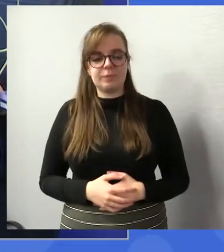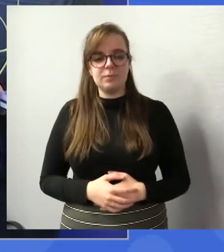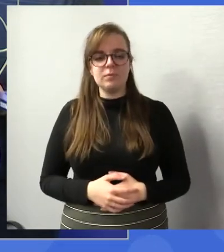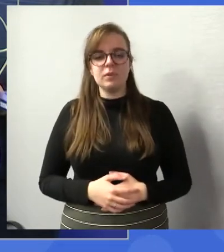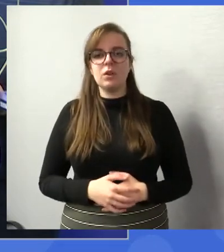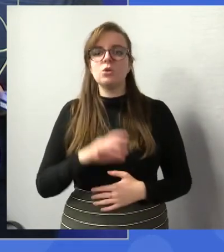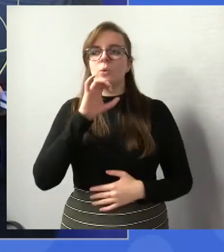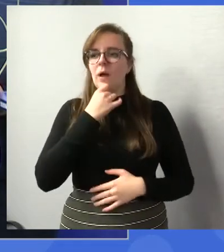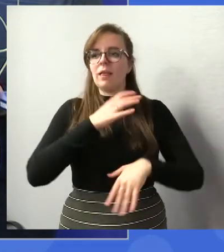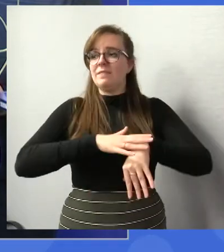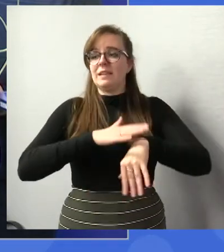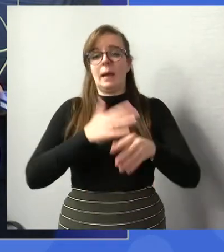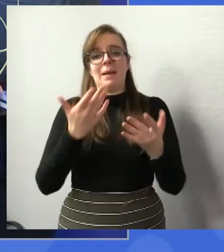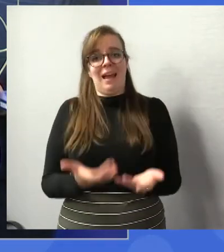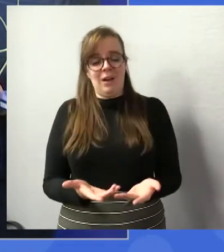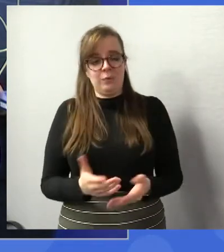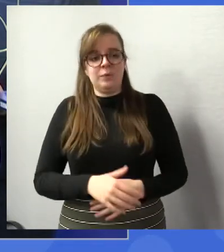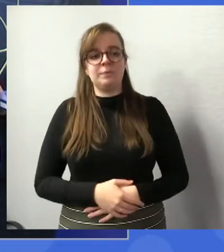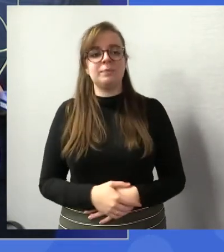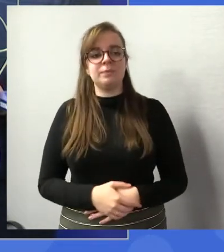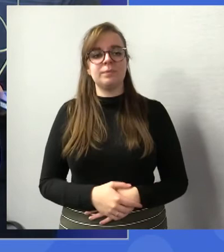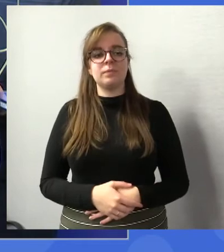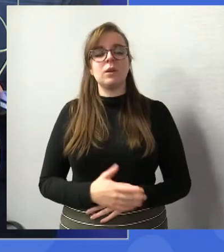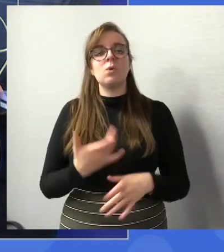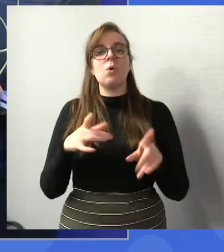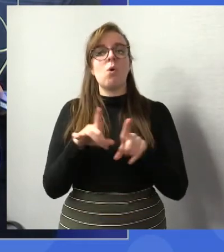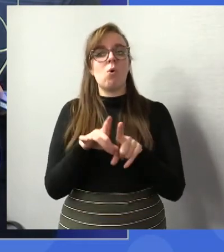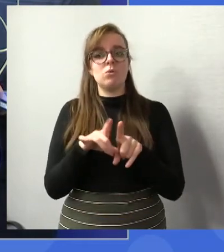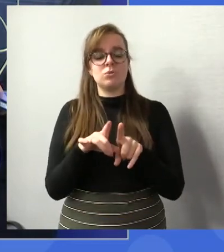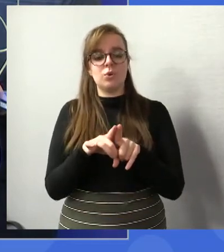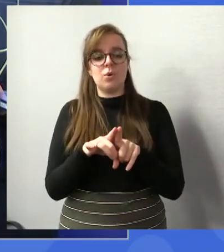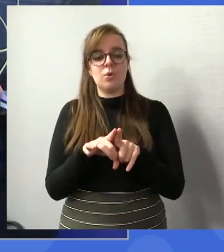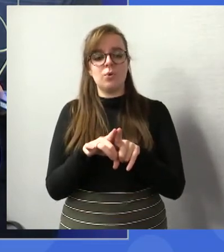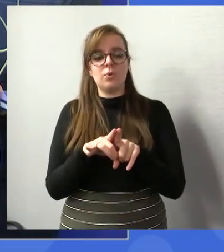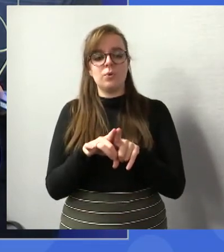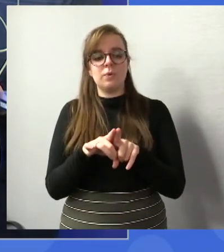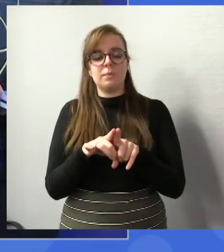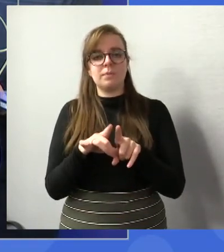time now and what we're also going to do is we are going to wrestle with some